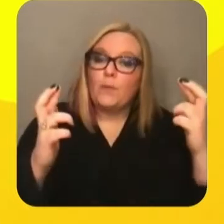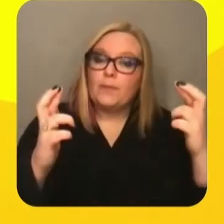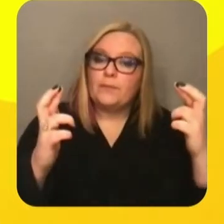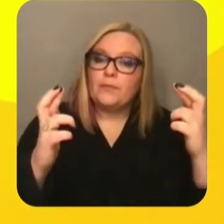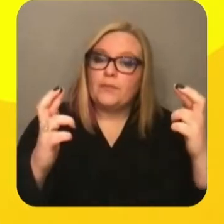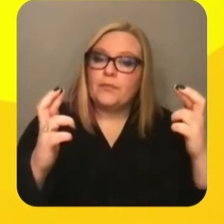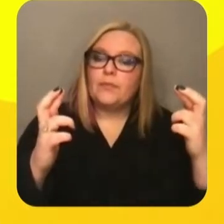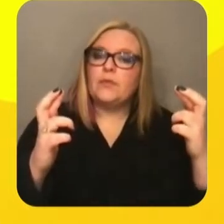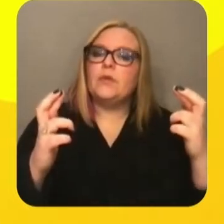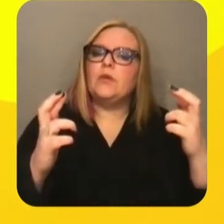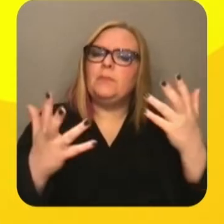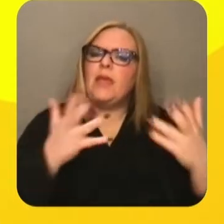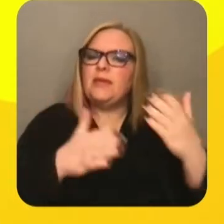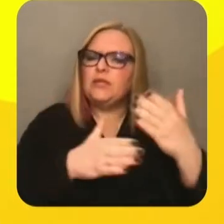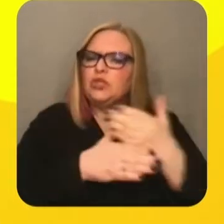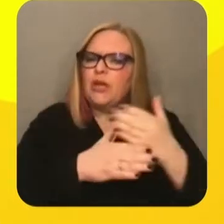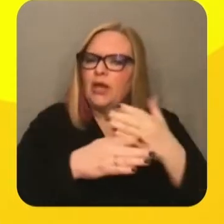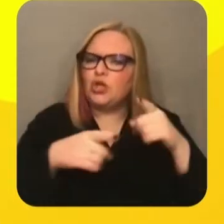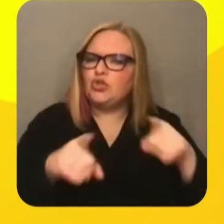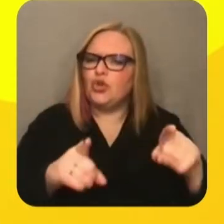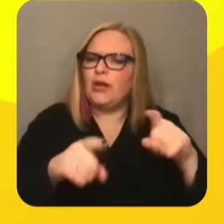some point in this call about the work